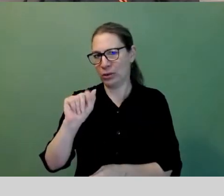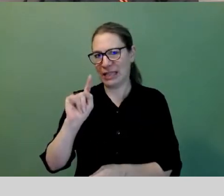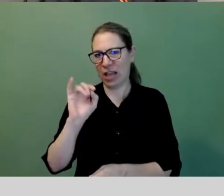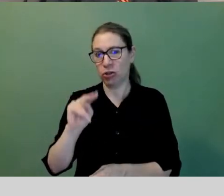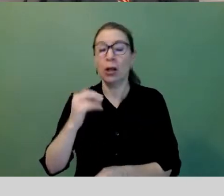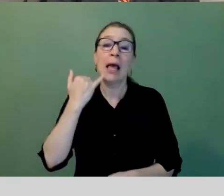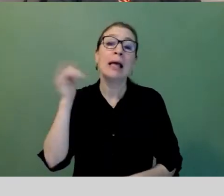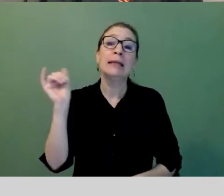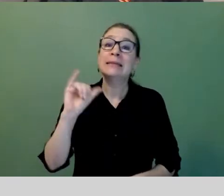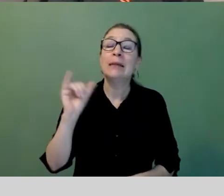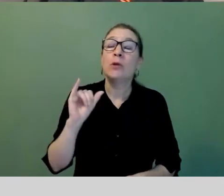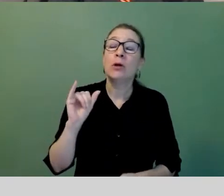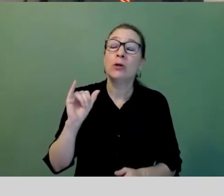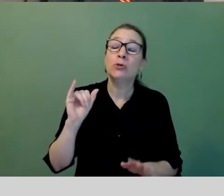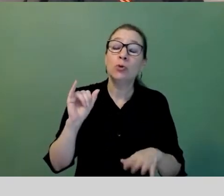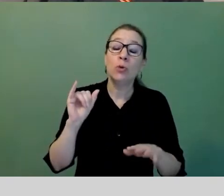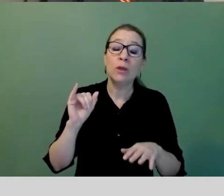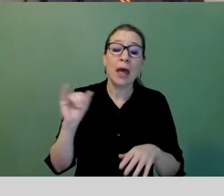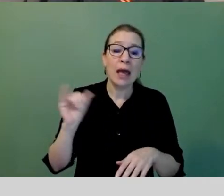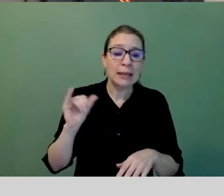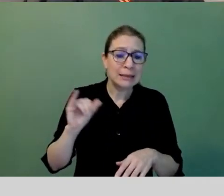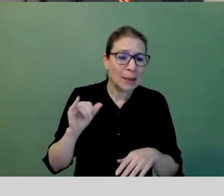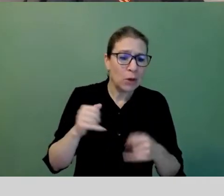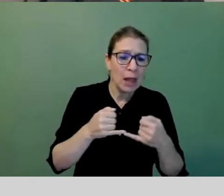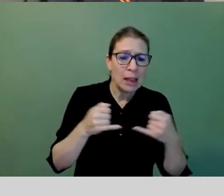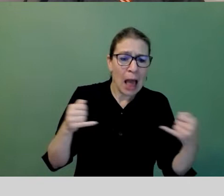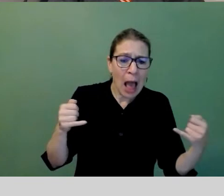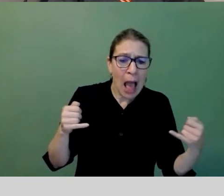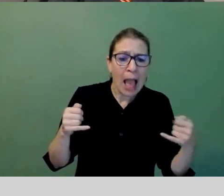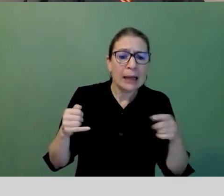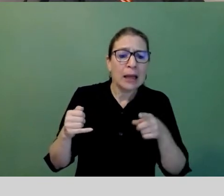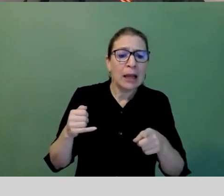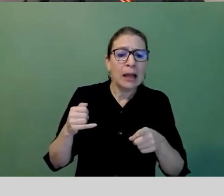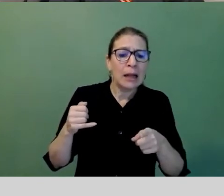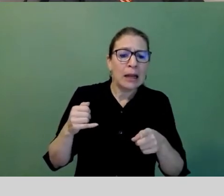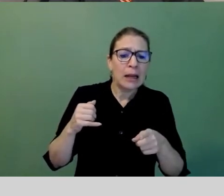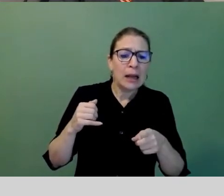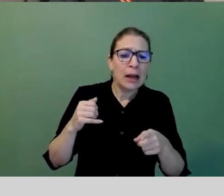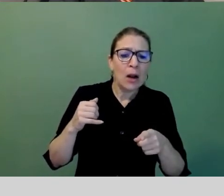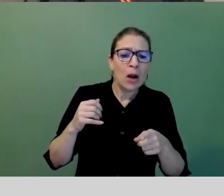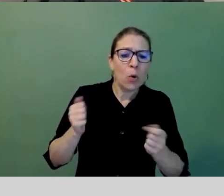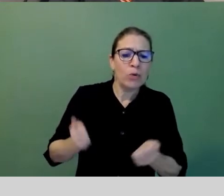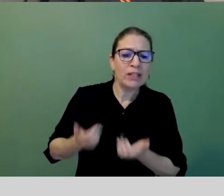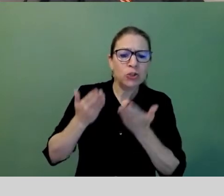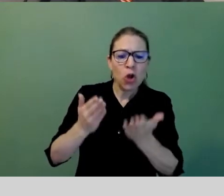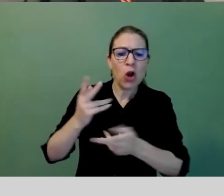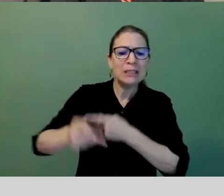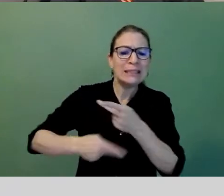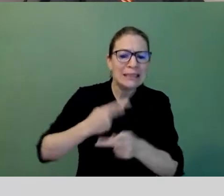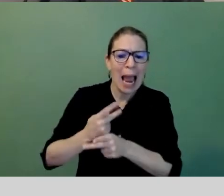Something similar to the similar, which is line number 57, the return type annotation is missing.